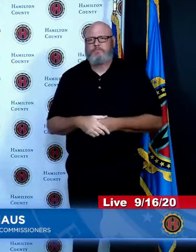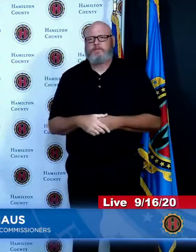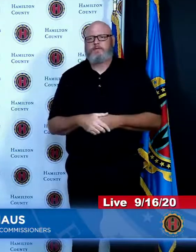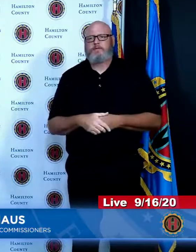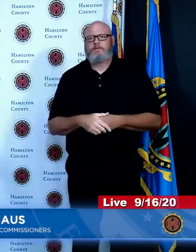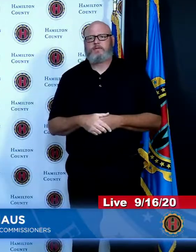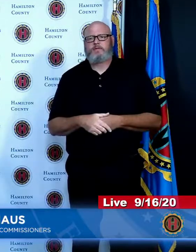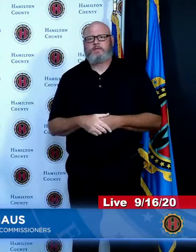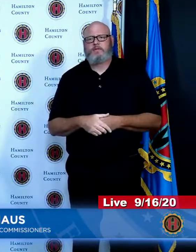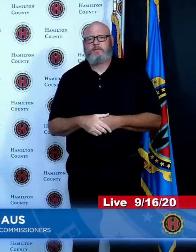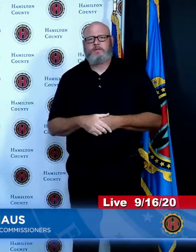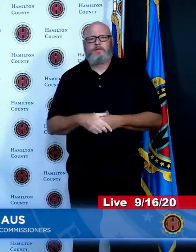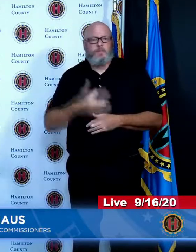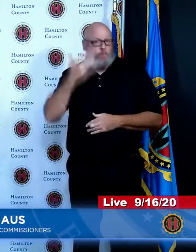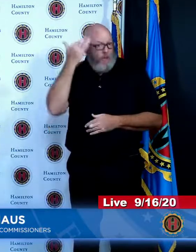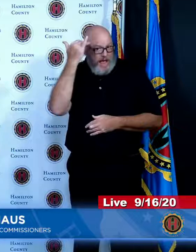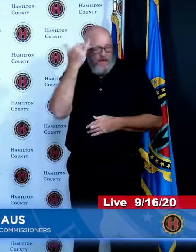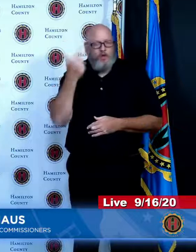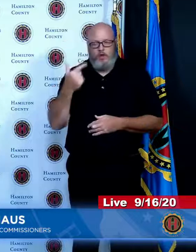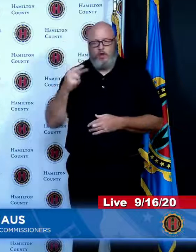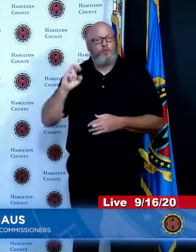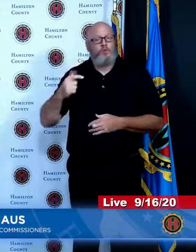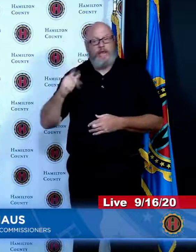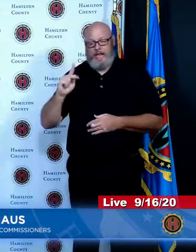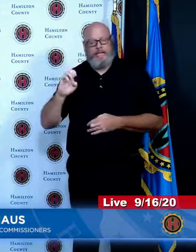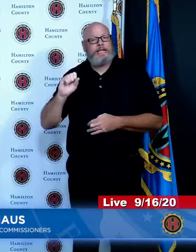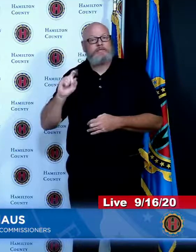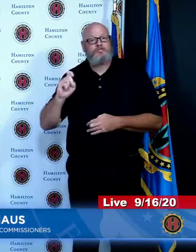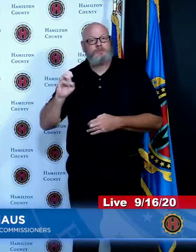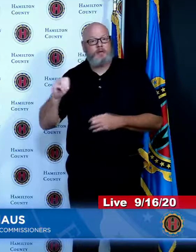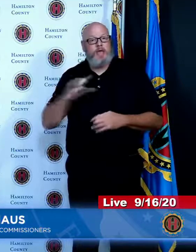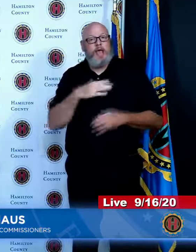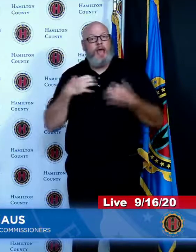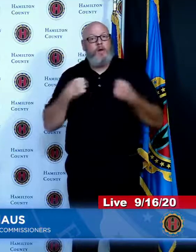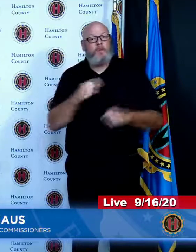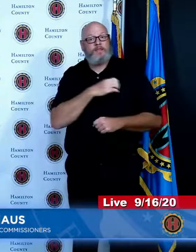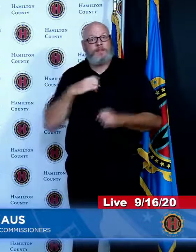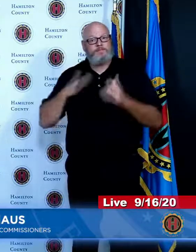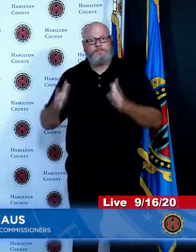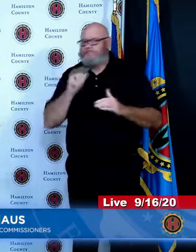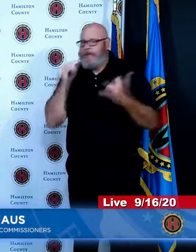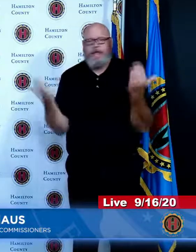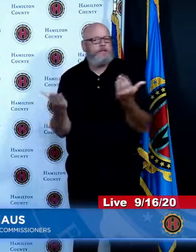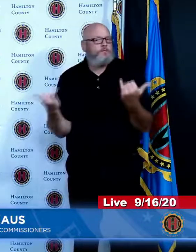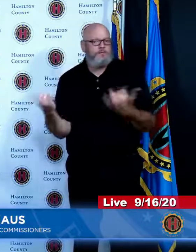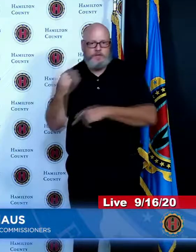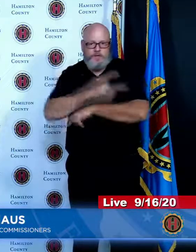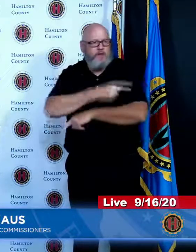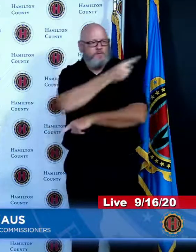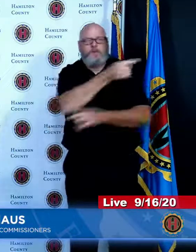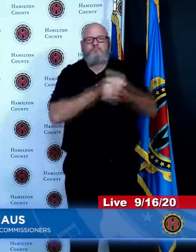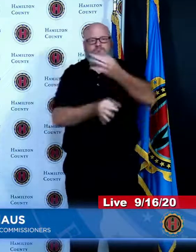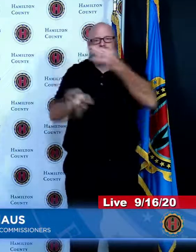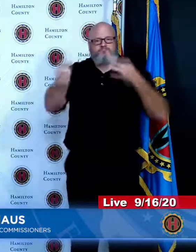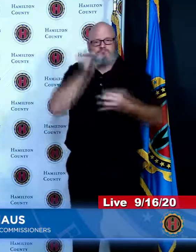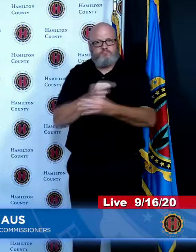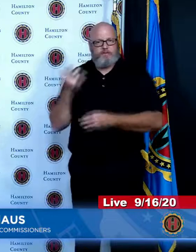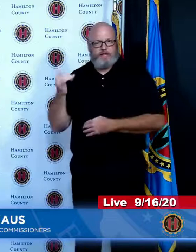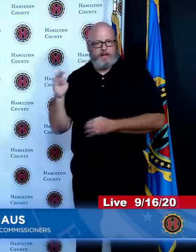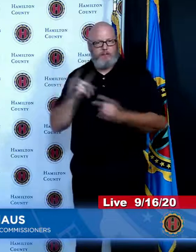through the numbers and the trends and show us the graphs and and and he's we're also going to talk about other things so he will give us an update on